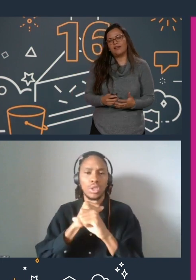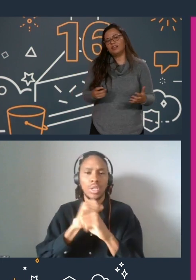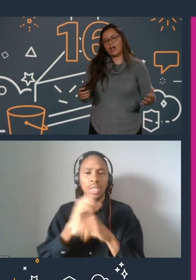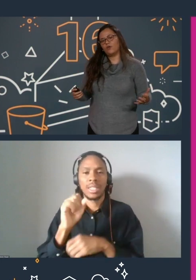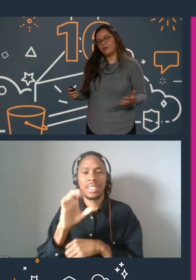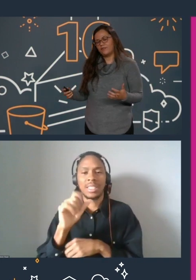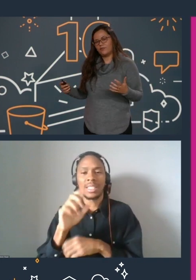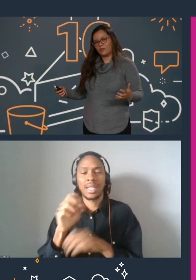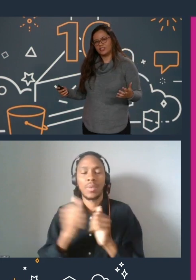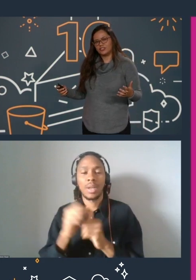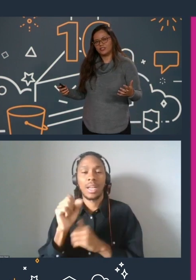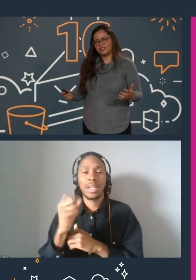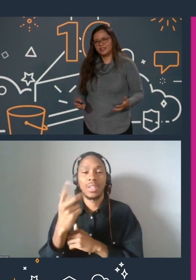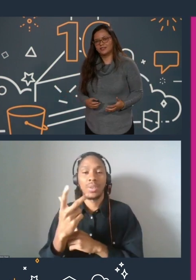I will now open up for questions.